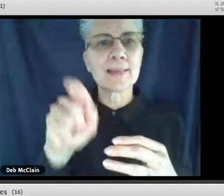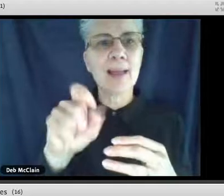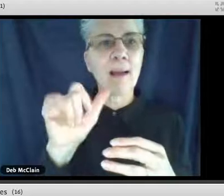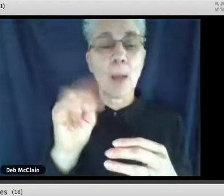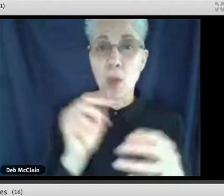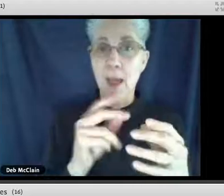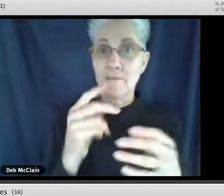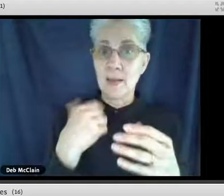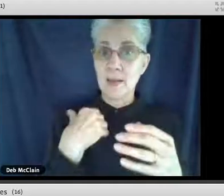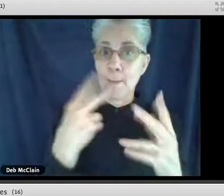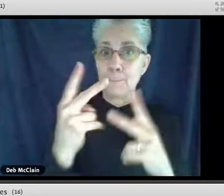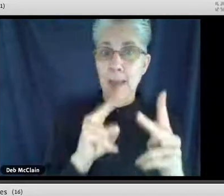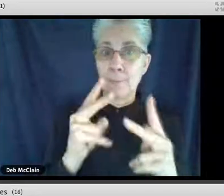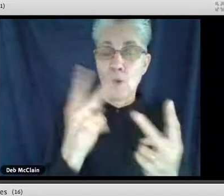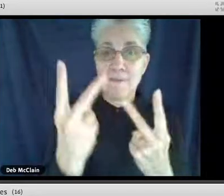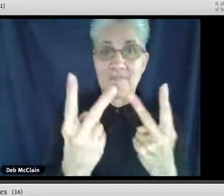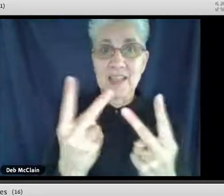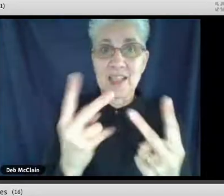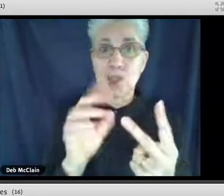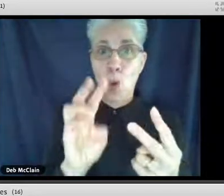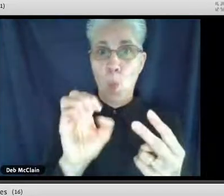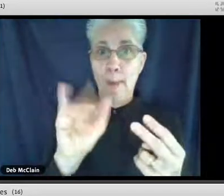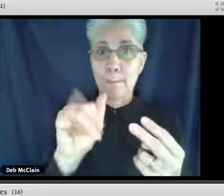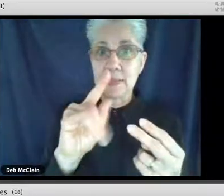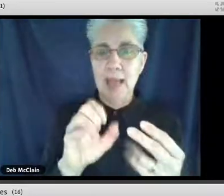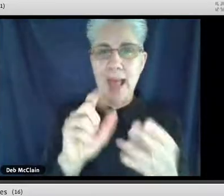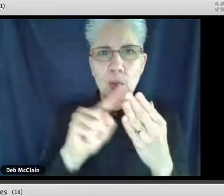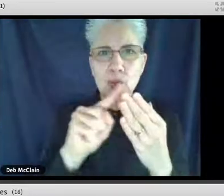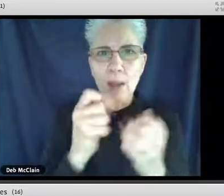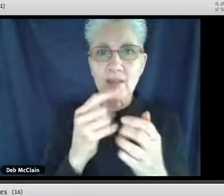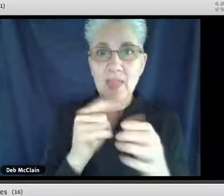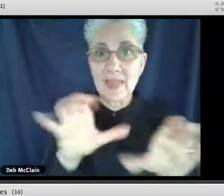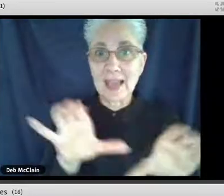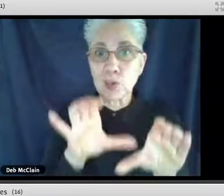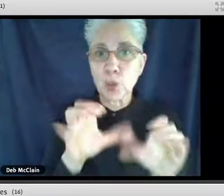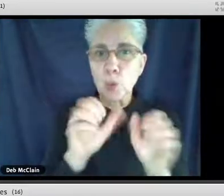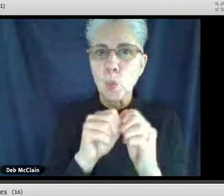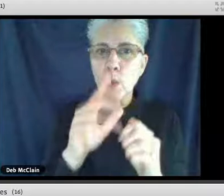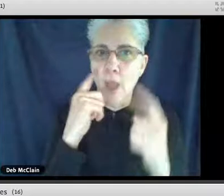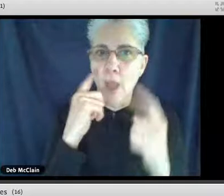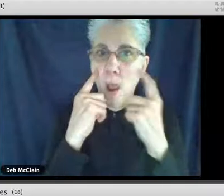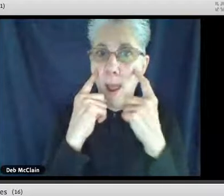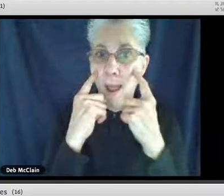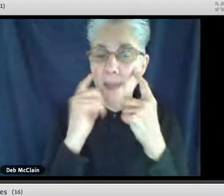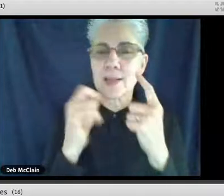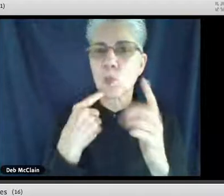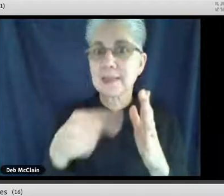in a VR experience, and it will track everything they do with their eyes, and it will tell you.